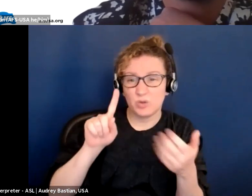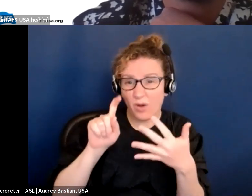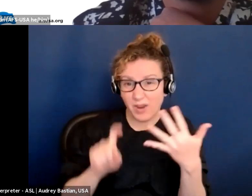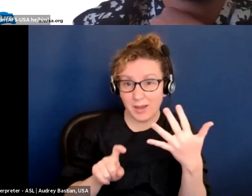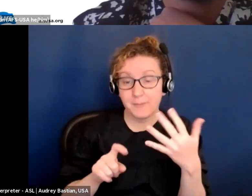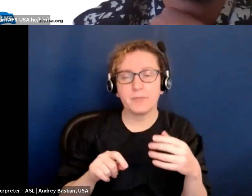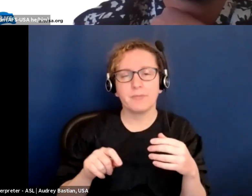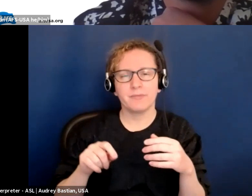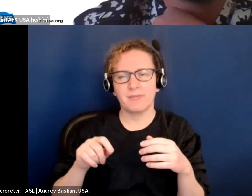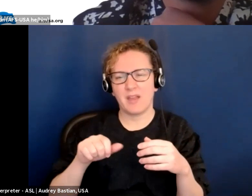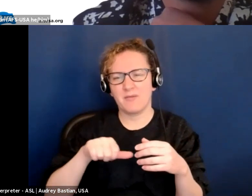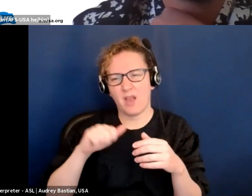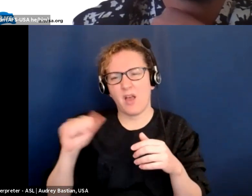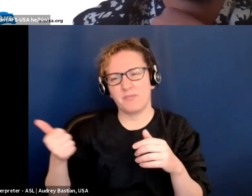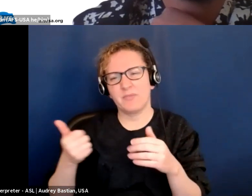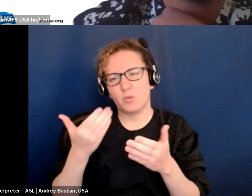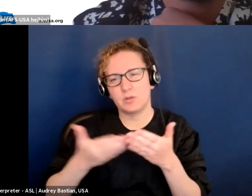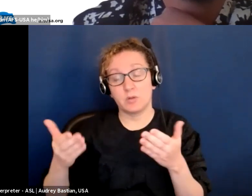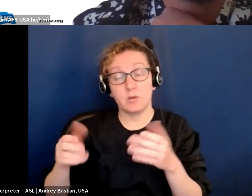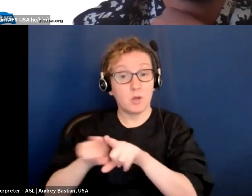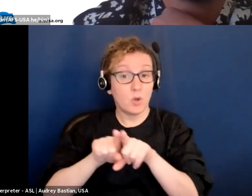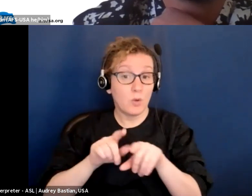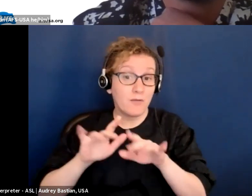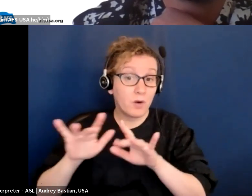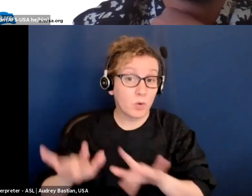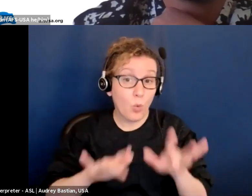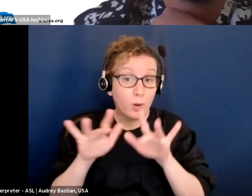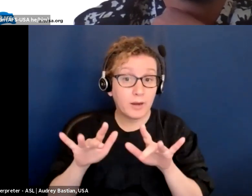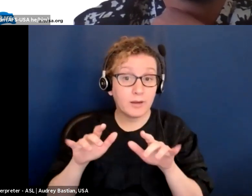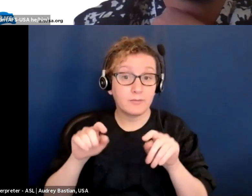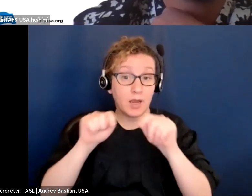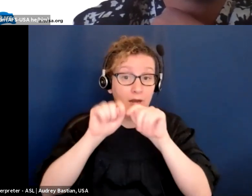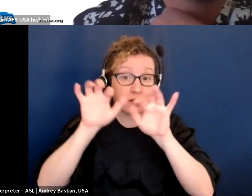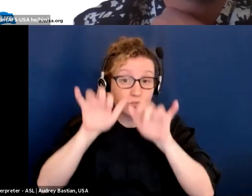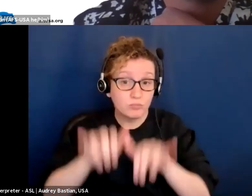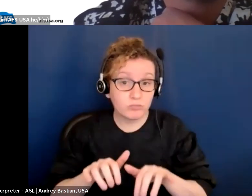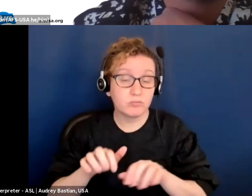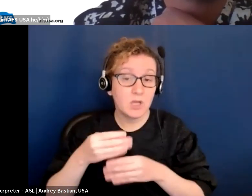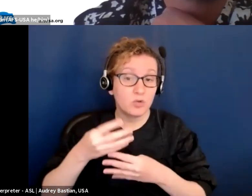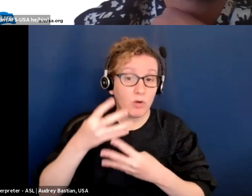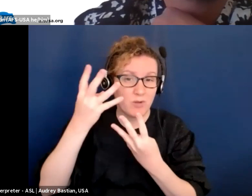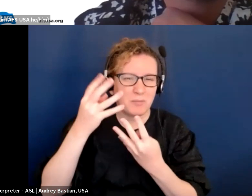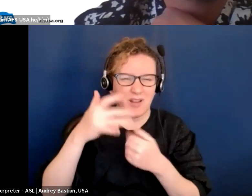expect to see a recording and transcript that will be available in the next couple of weeks.